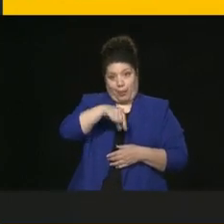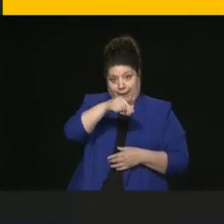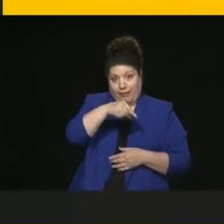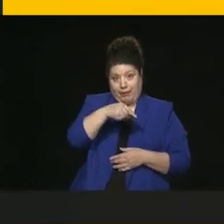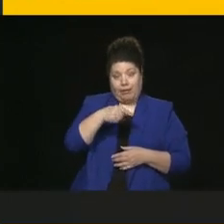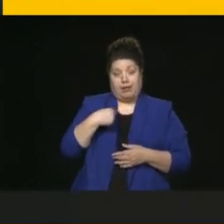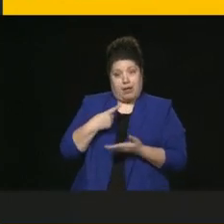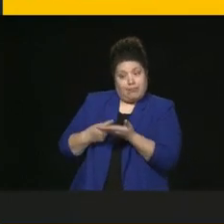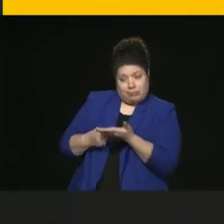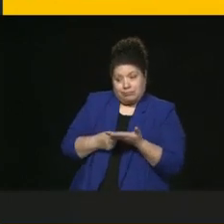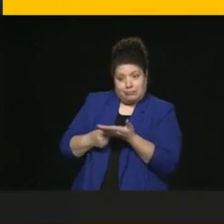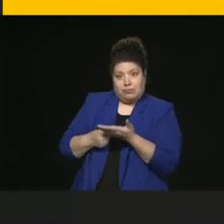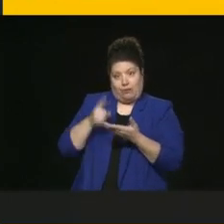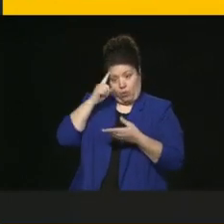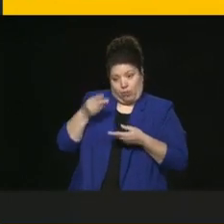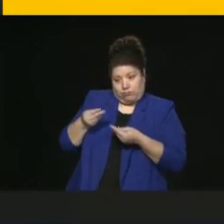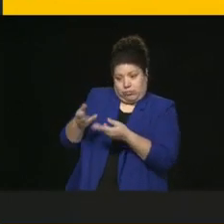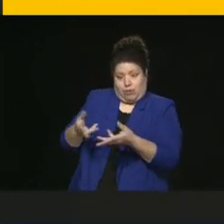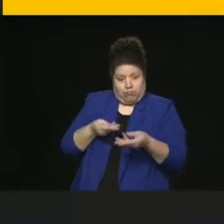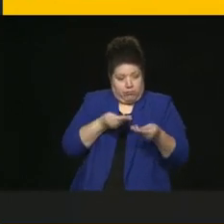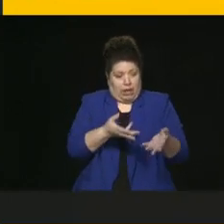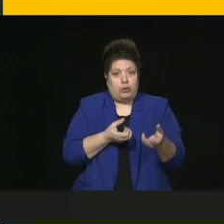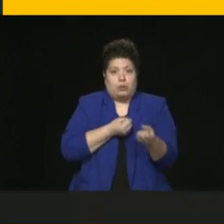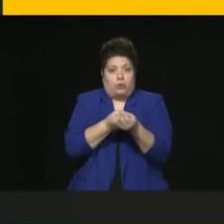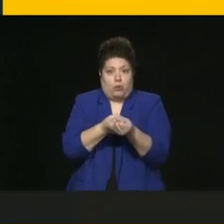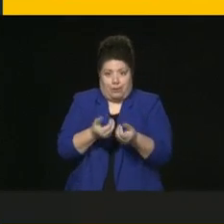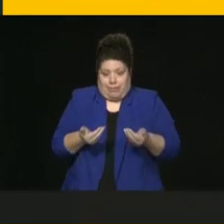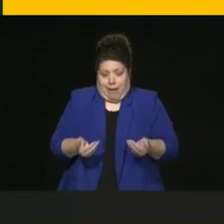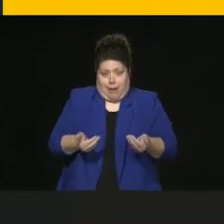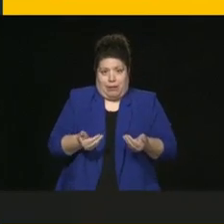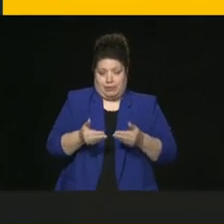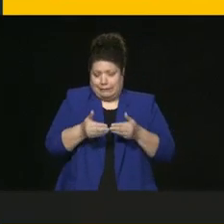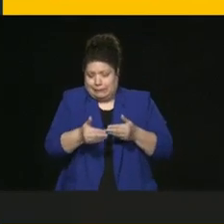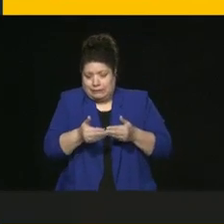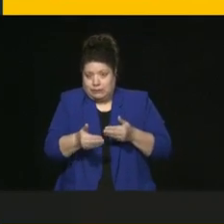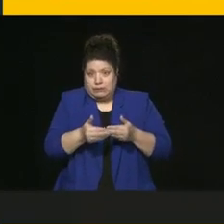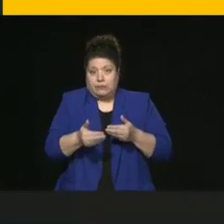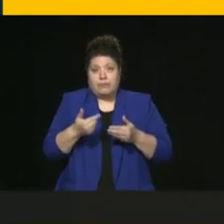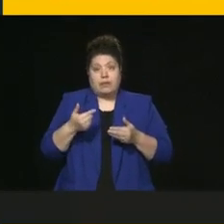FROM QUÉBEC TO TALK ABOUT HOW WE CAN SUPPORT THEM IN THE